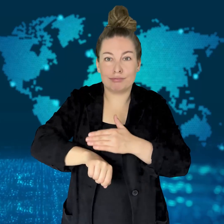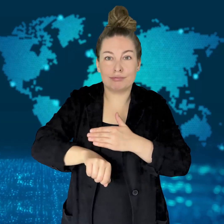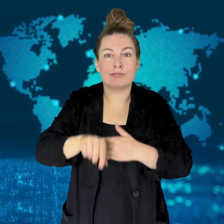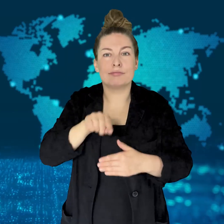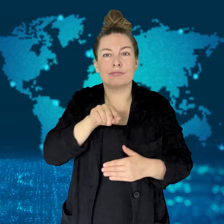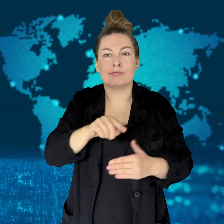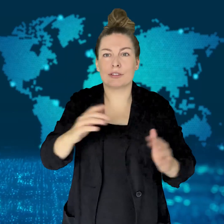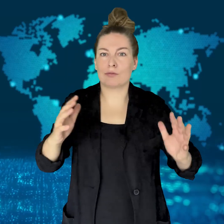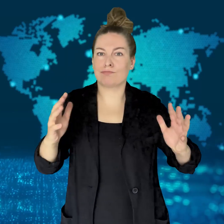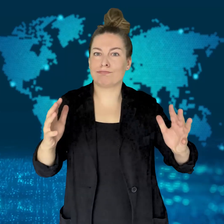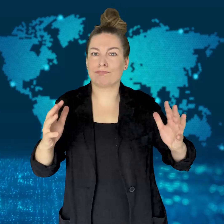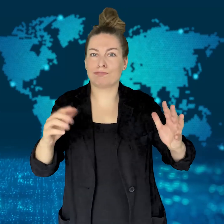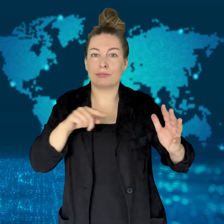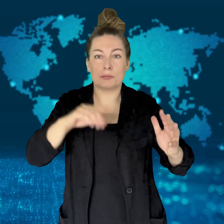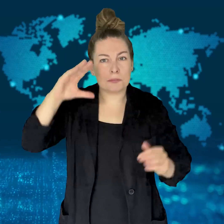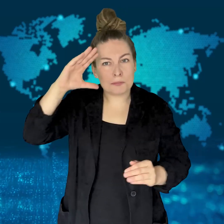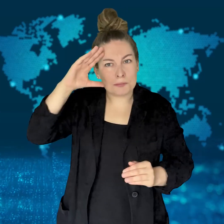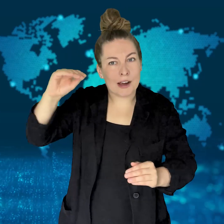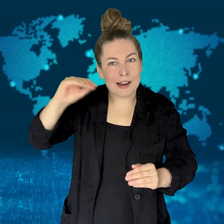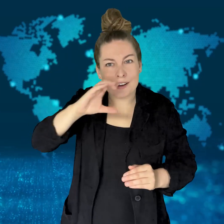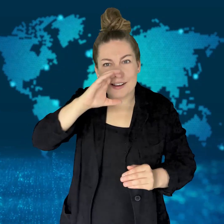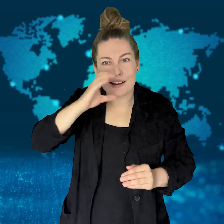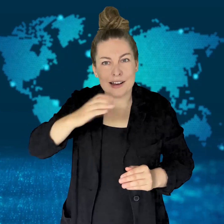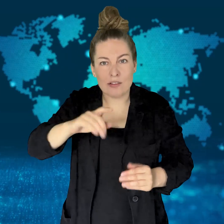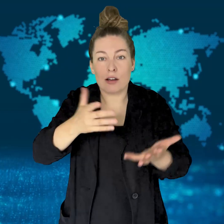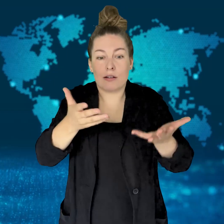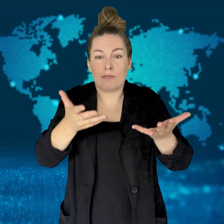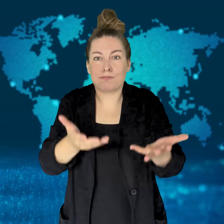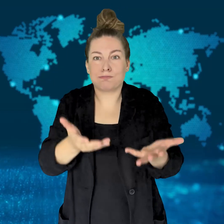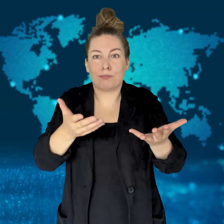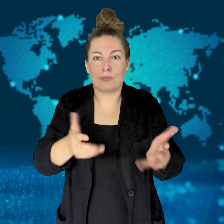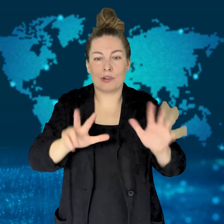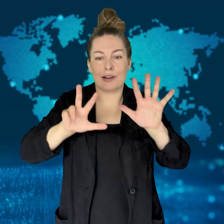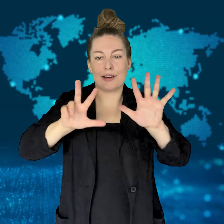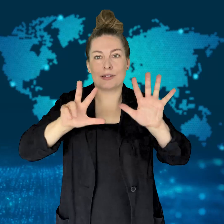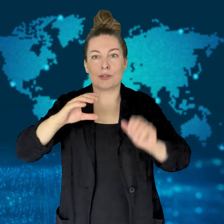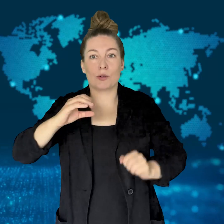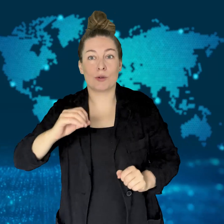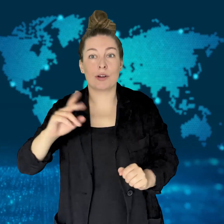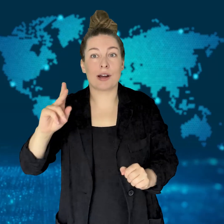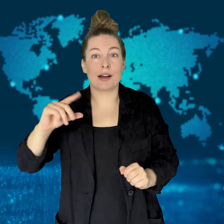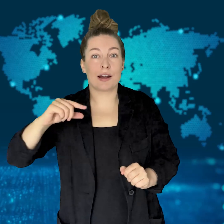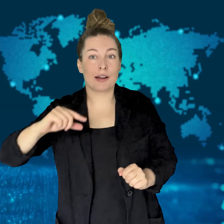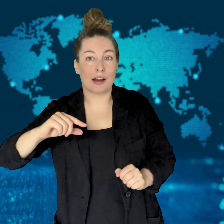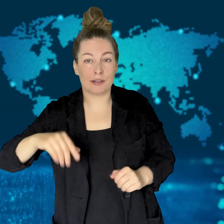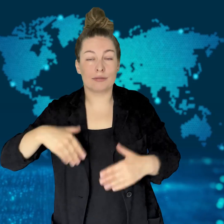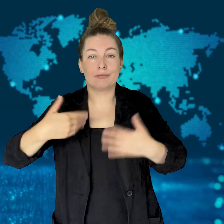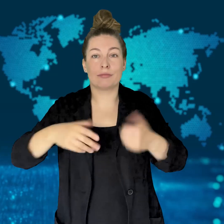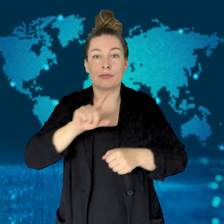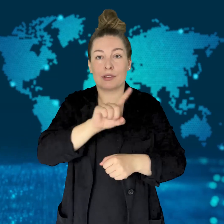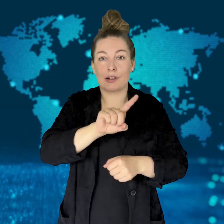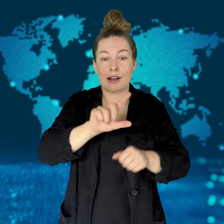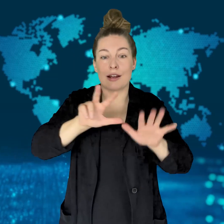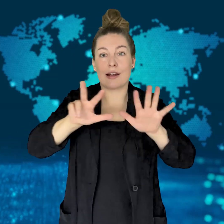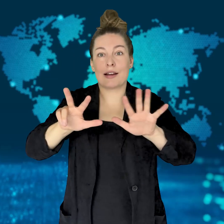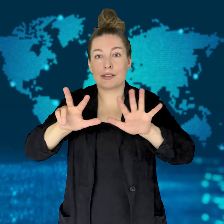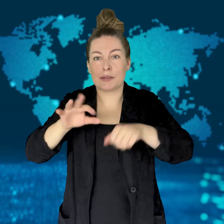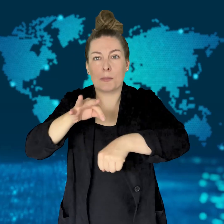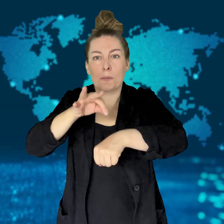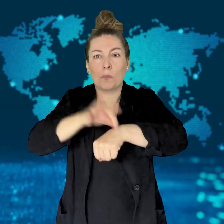An 80-kilogram male baby was born first, then a 60-kilogram female was